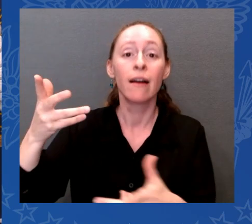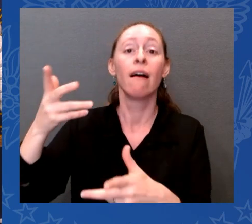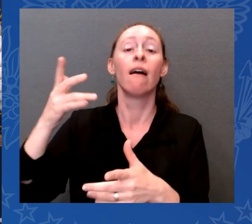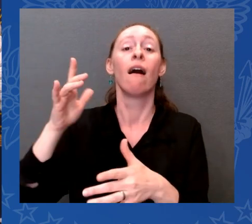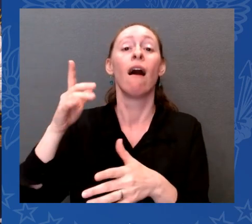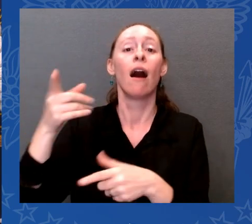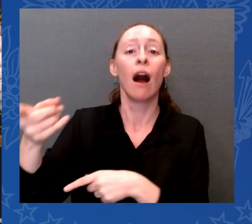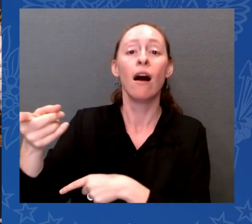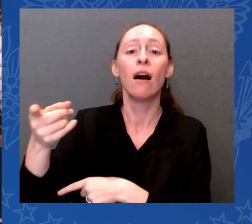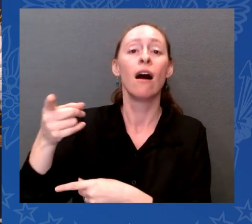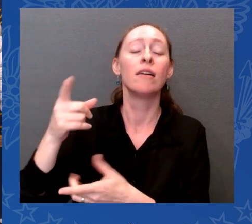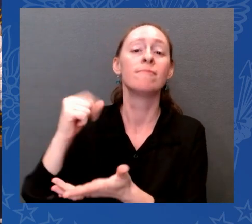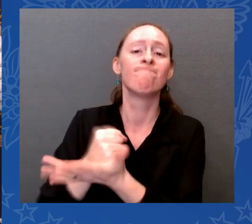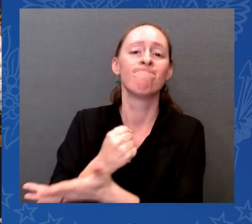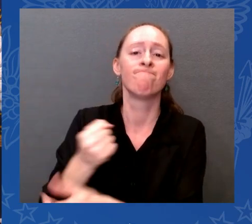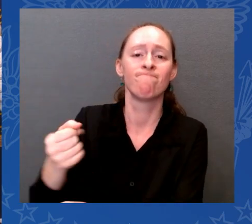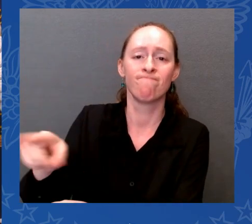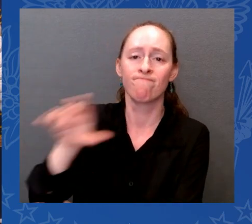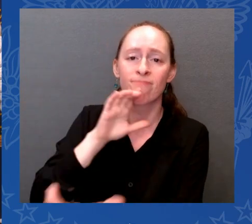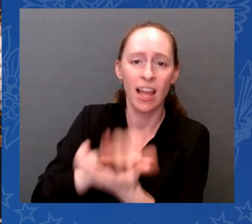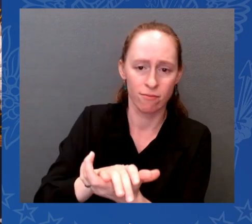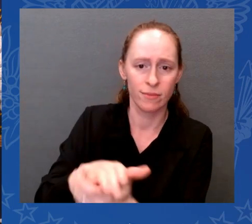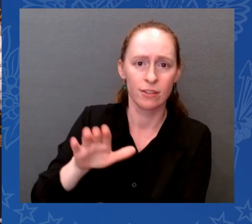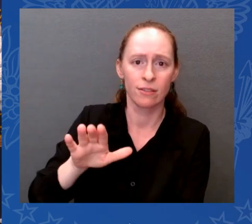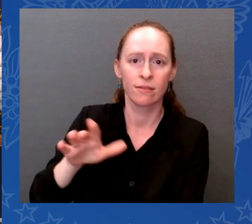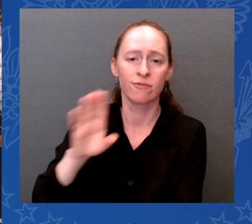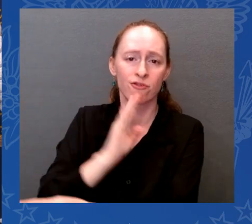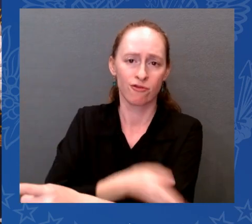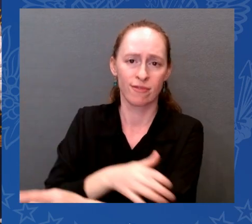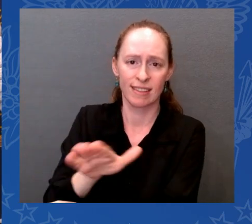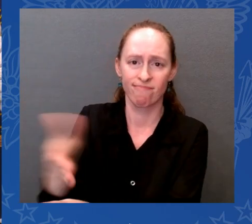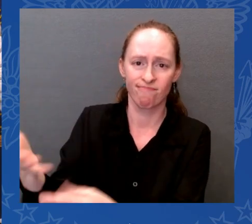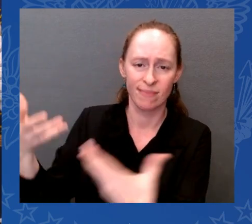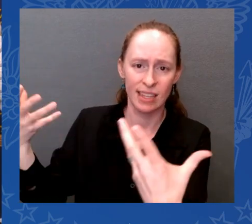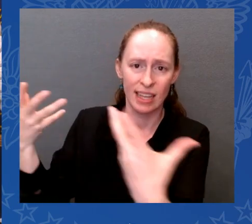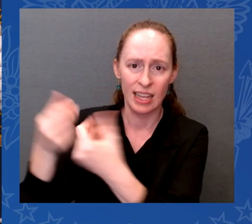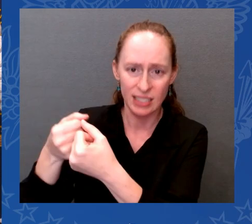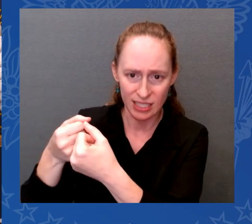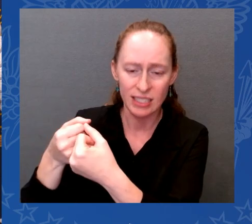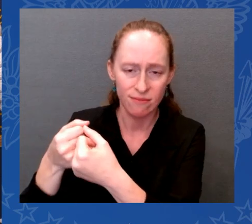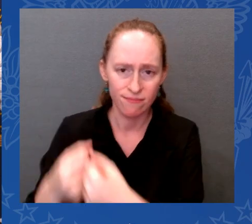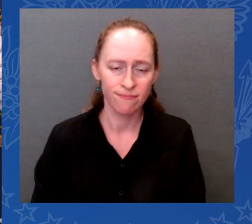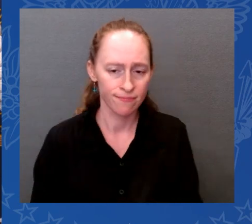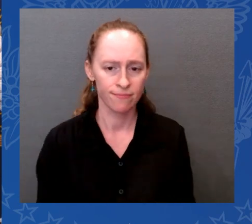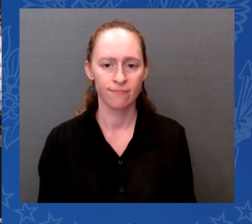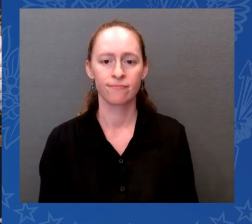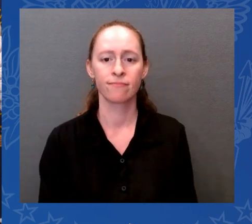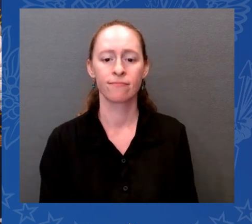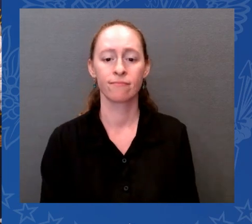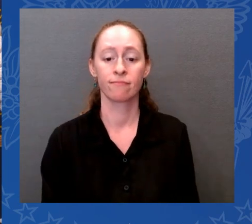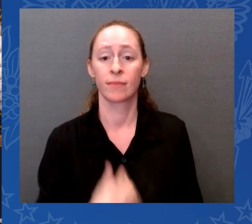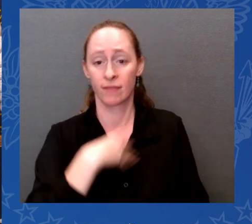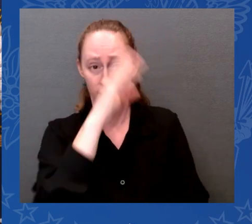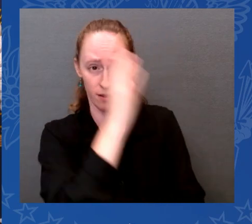And my two boys, who were then almost three and almost four, were on top of their dead sister and mother.